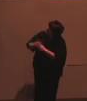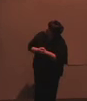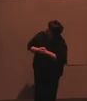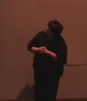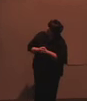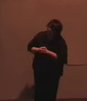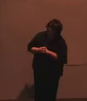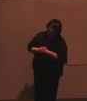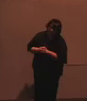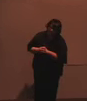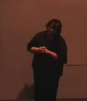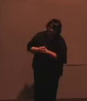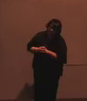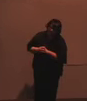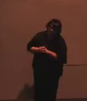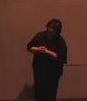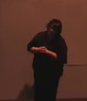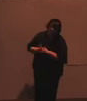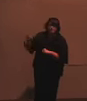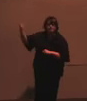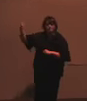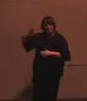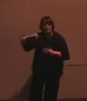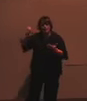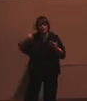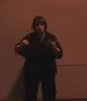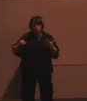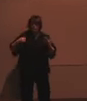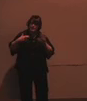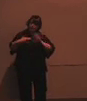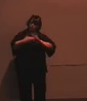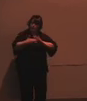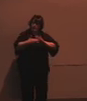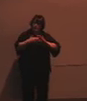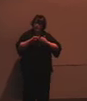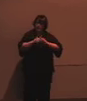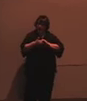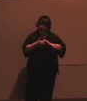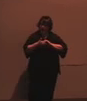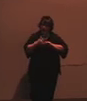And this is representing how the functional architecture is.